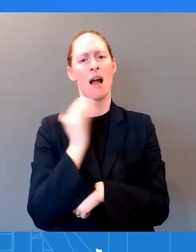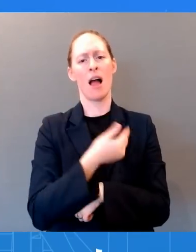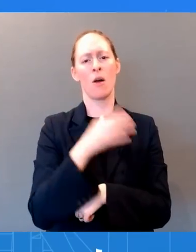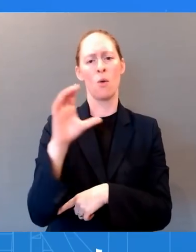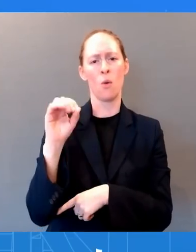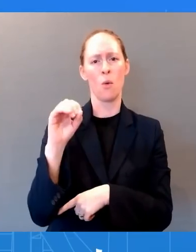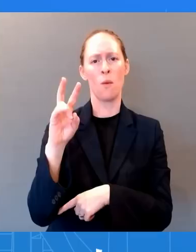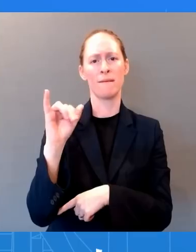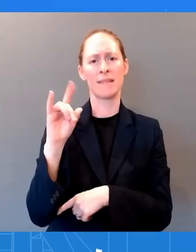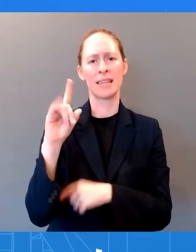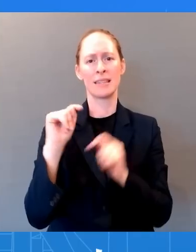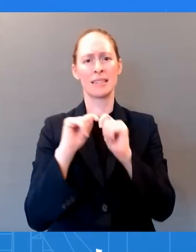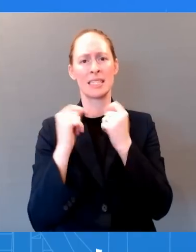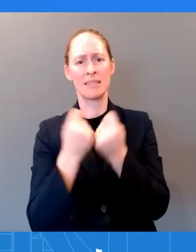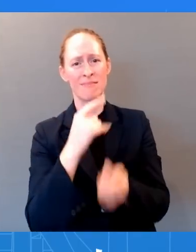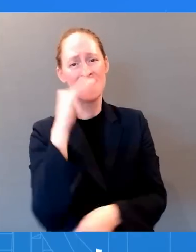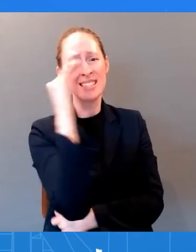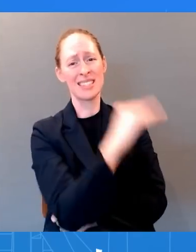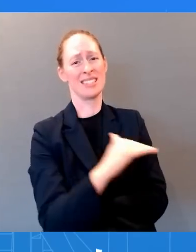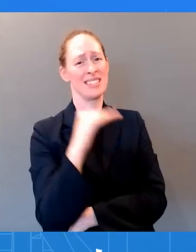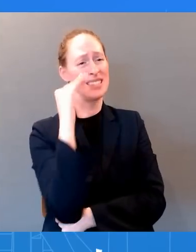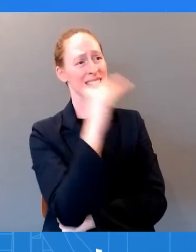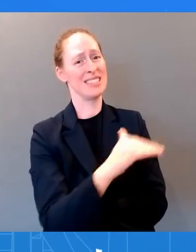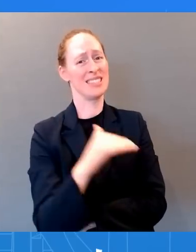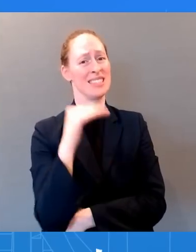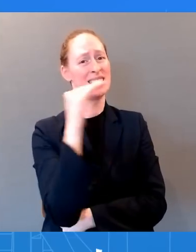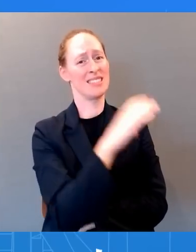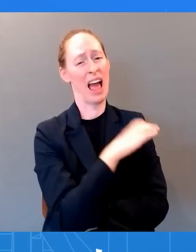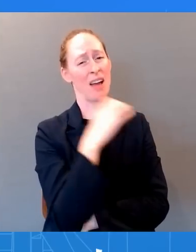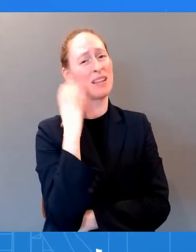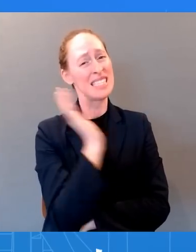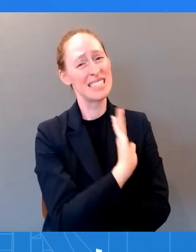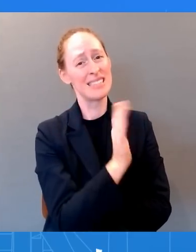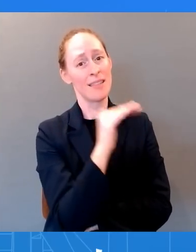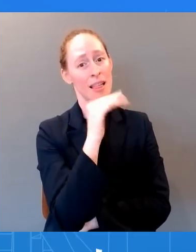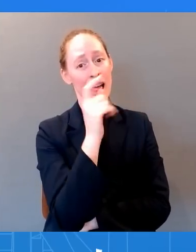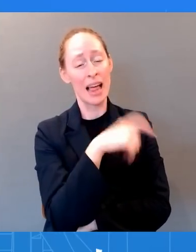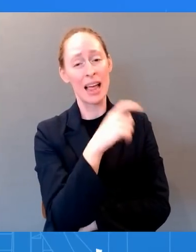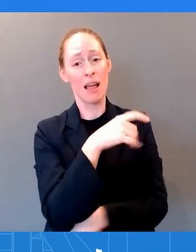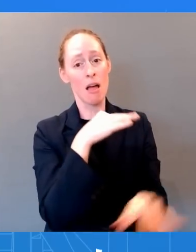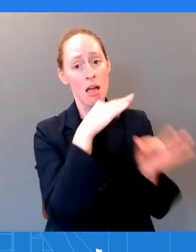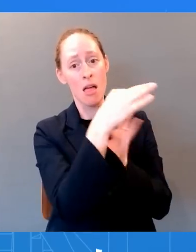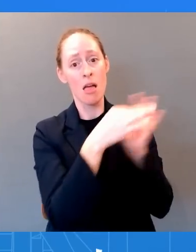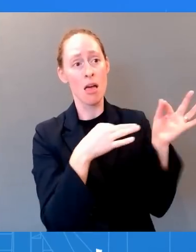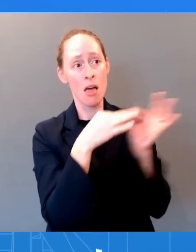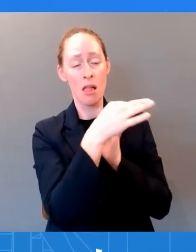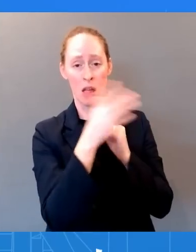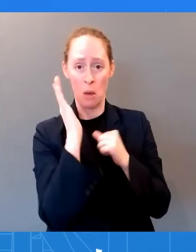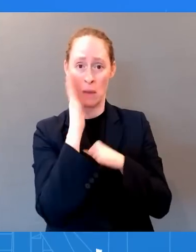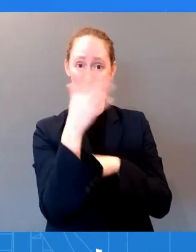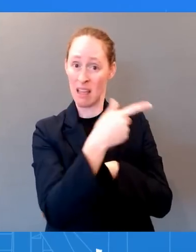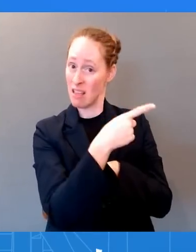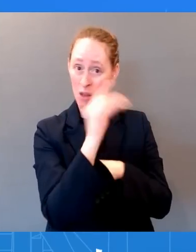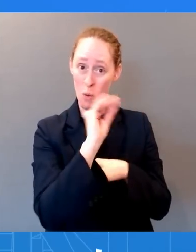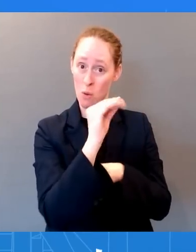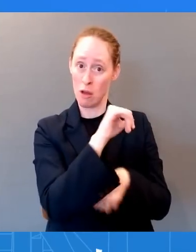trade-offs and harm our preparedness and response, and that the consequences would likely worsen over time.